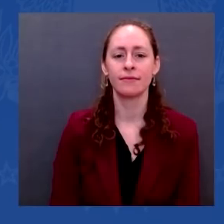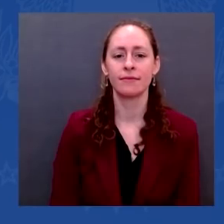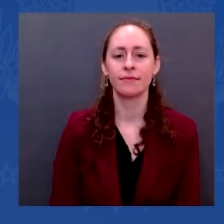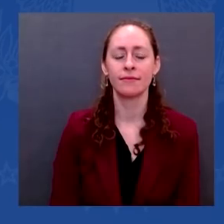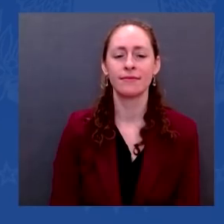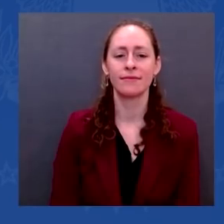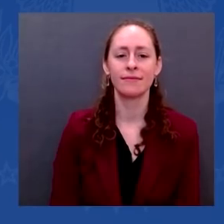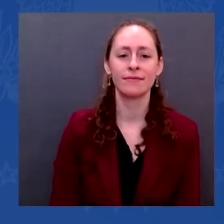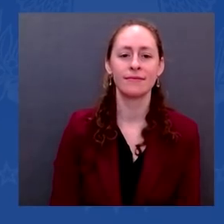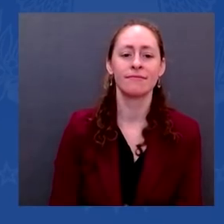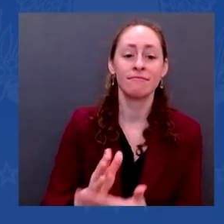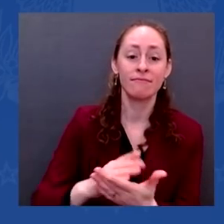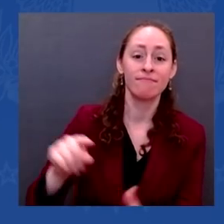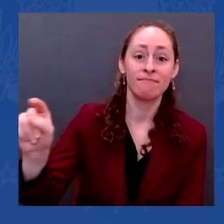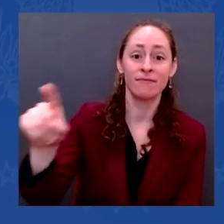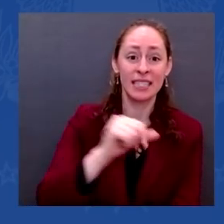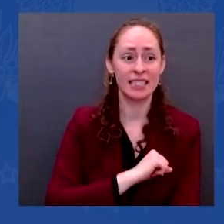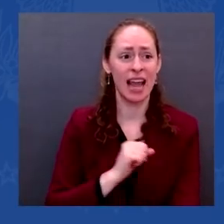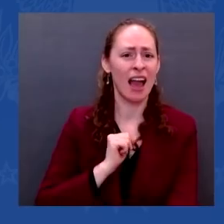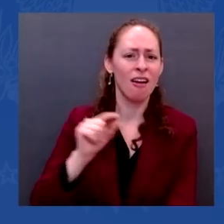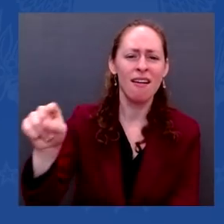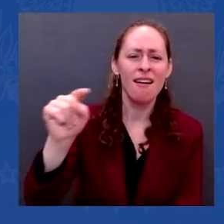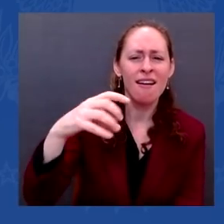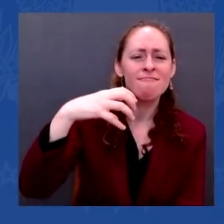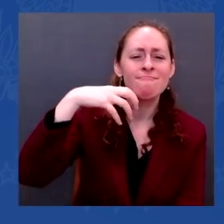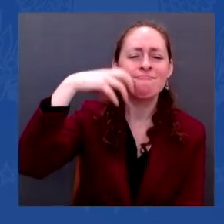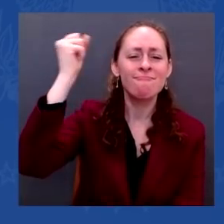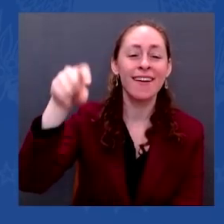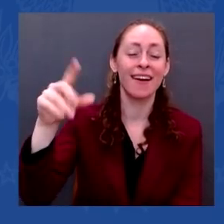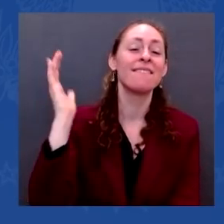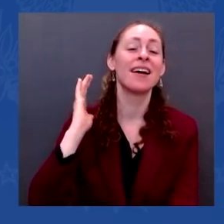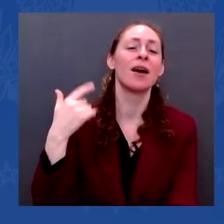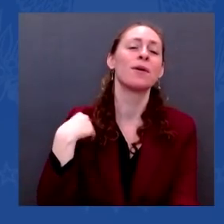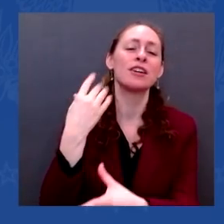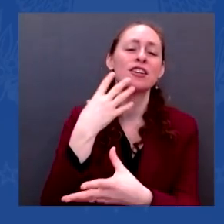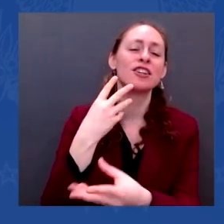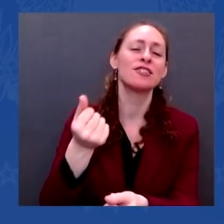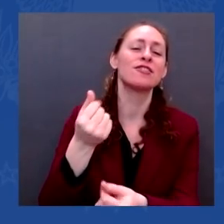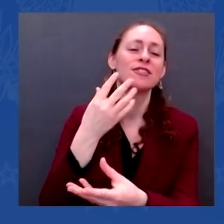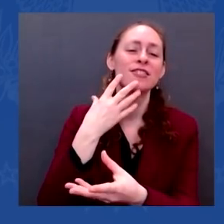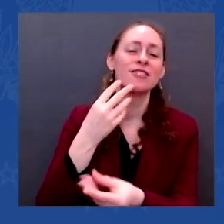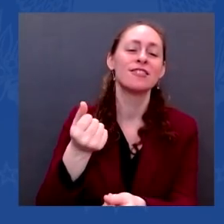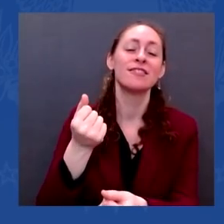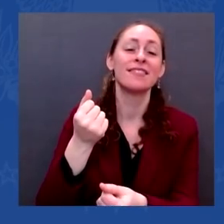And there's a poem, "The Cure at Troy," written by an Irish poet who I got to know.